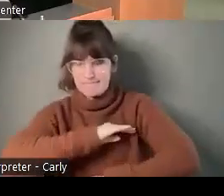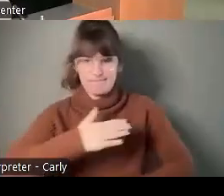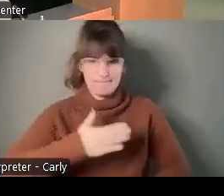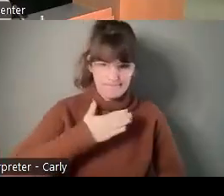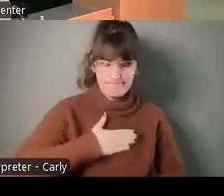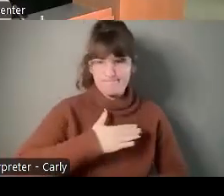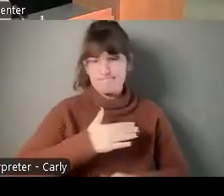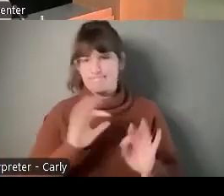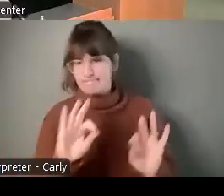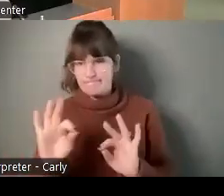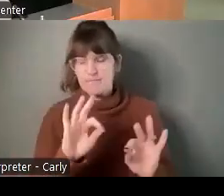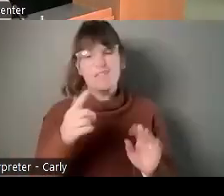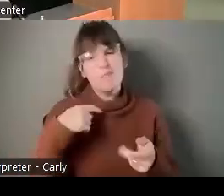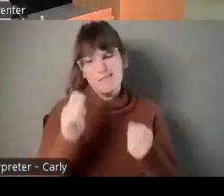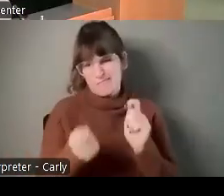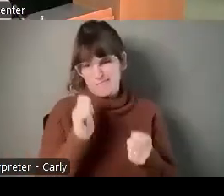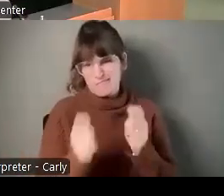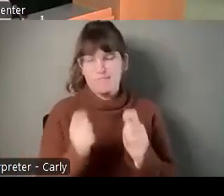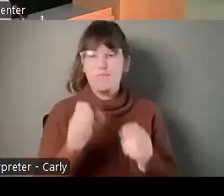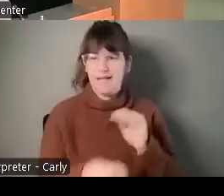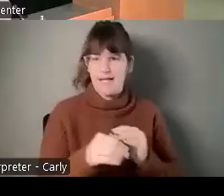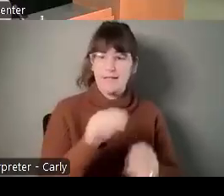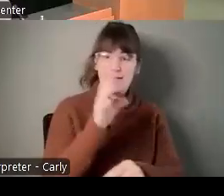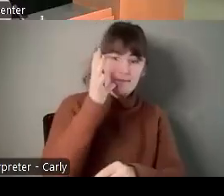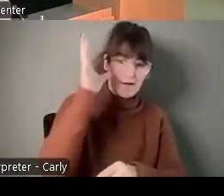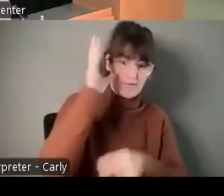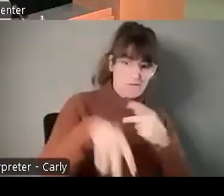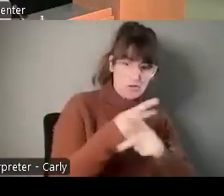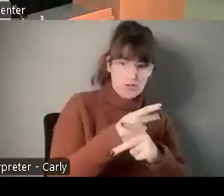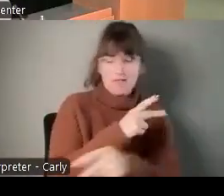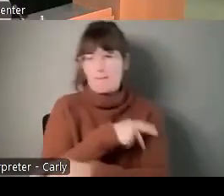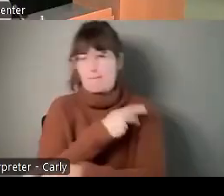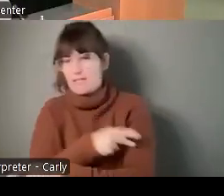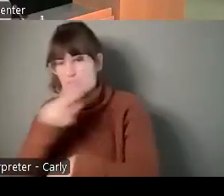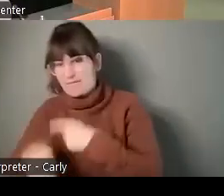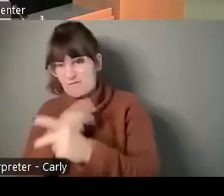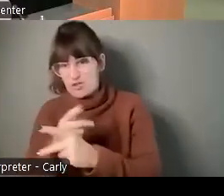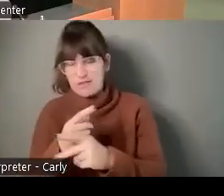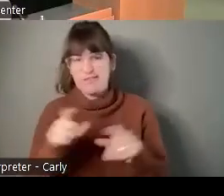we modified that. We have a parent and a patient version. And then we also um developed a scale to